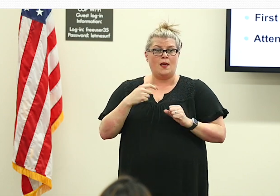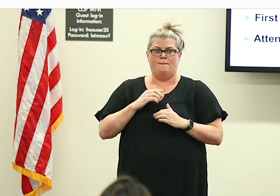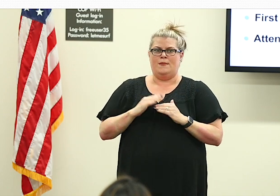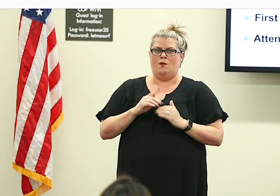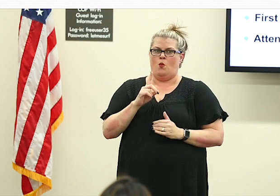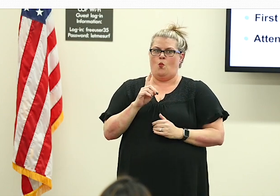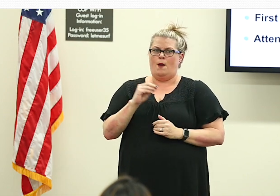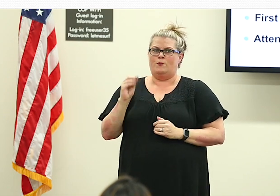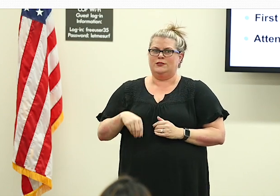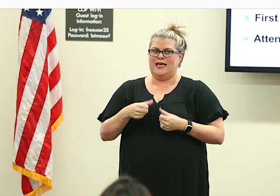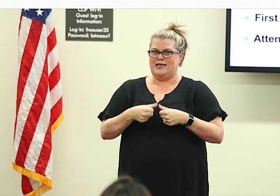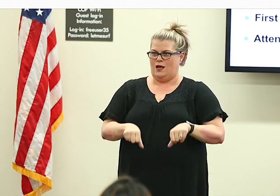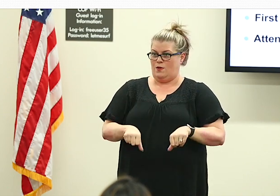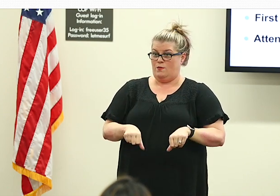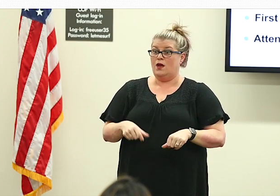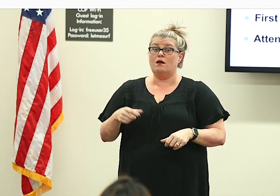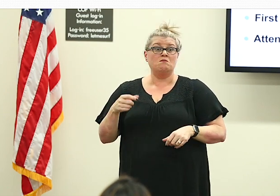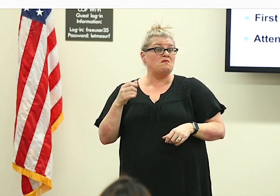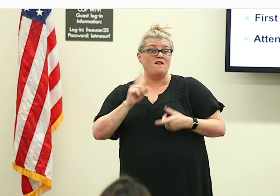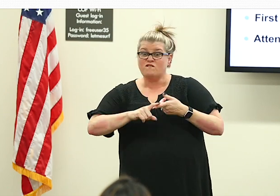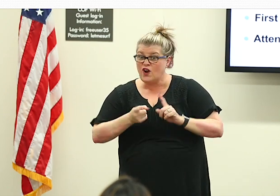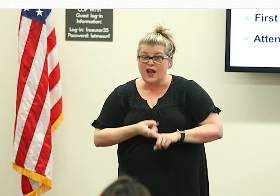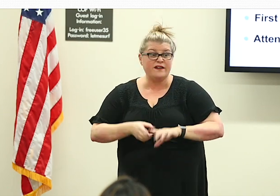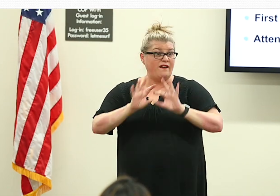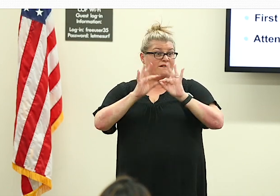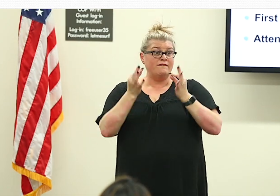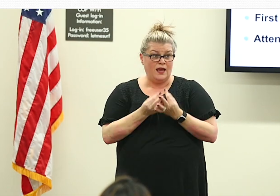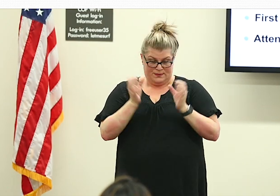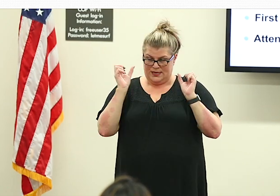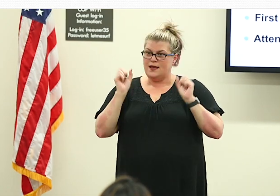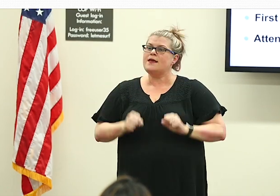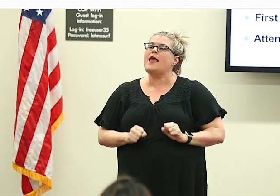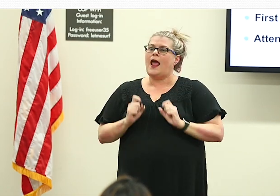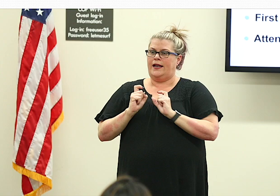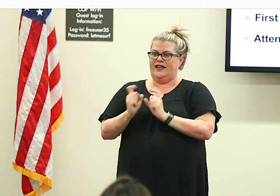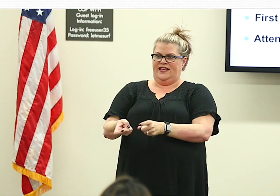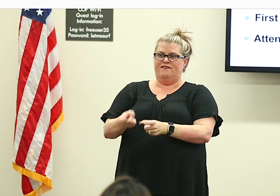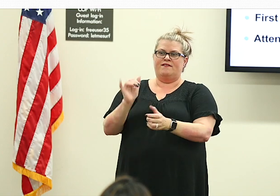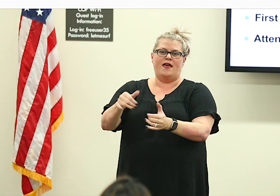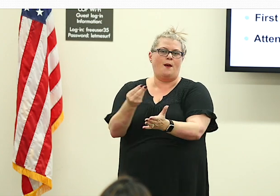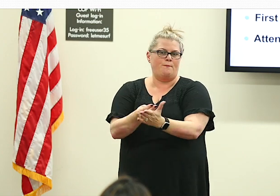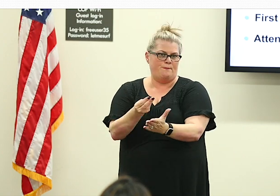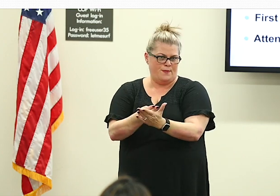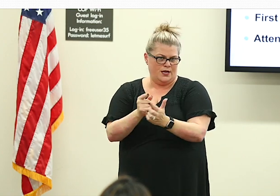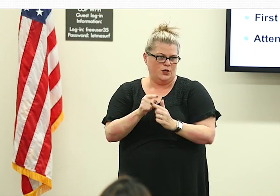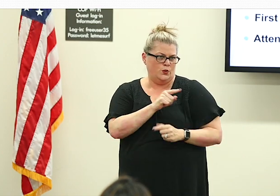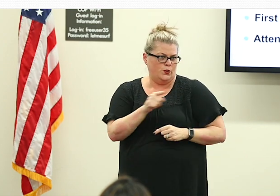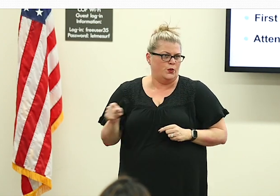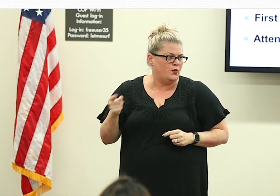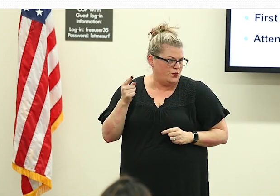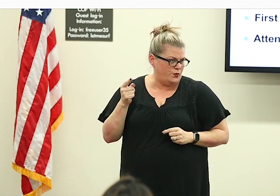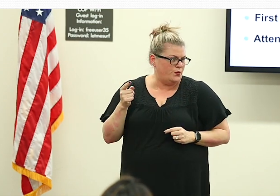So somebody, a friend or a family member, can provide that 1% down payment for you.